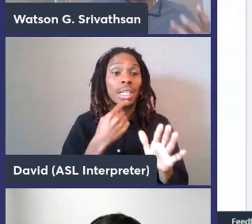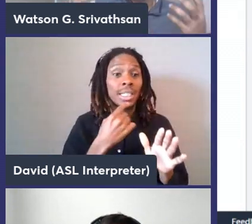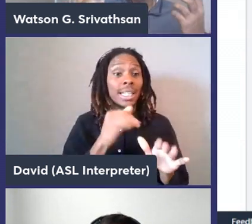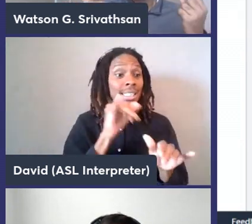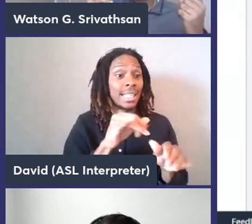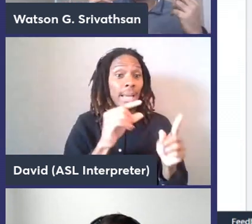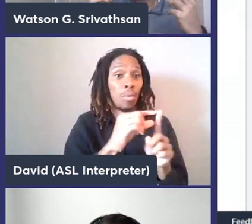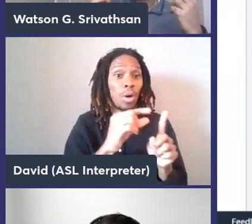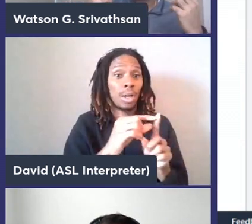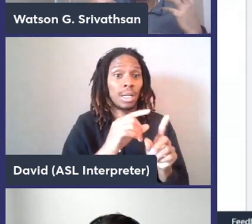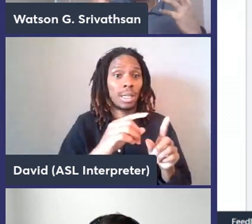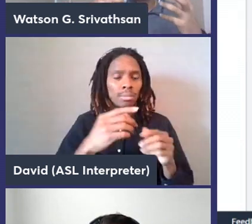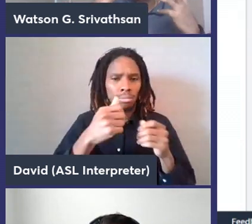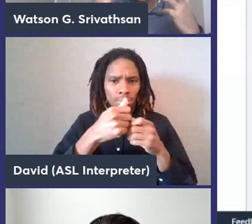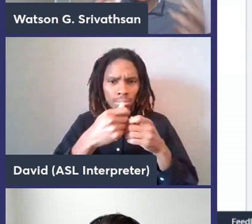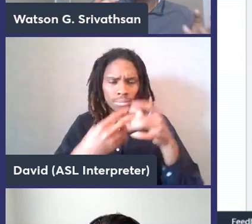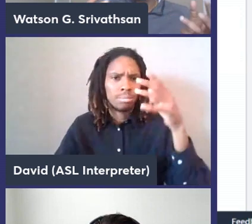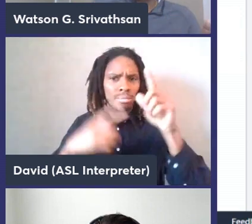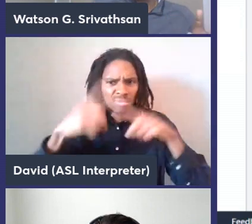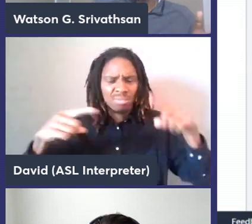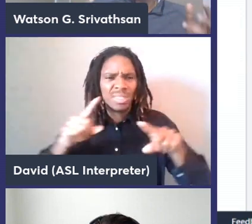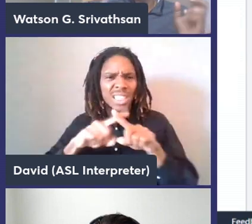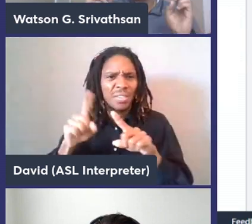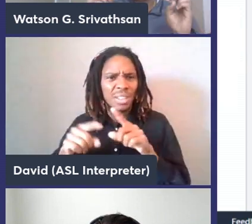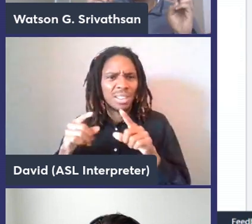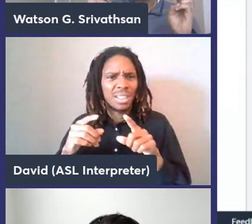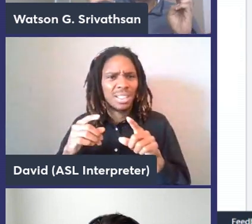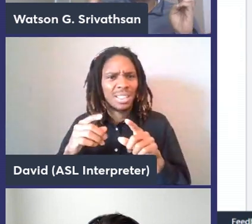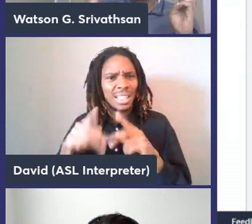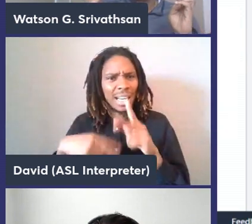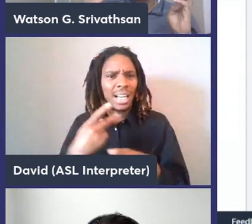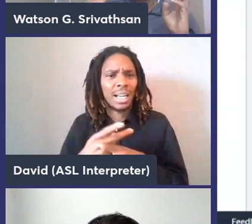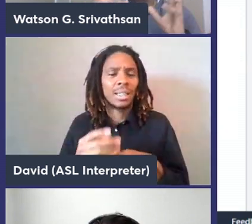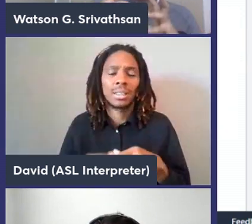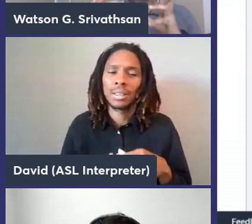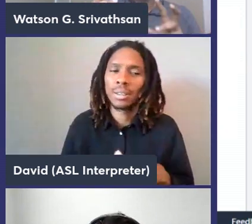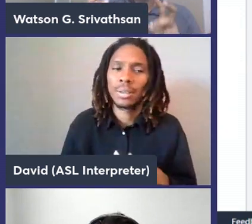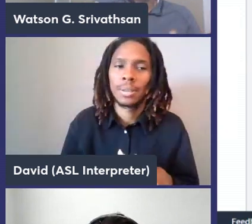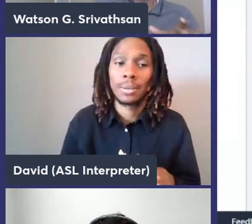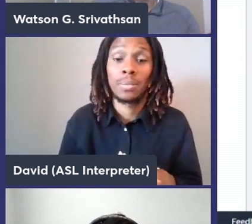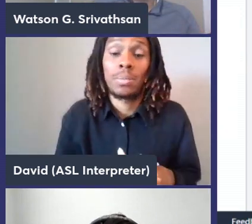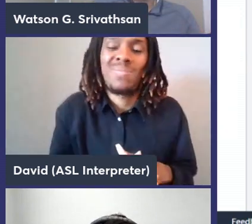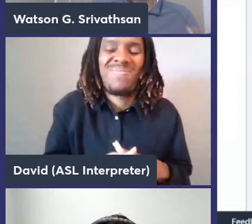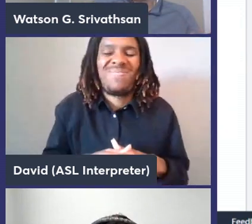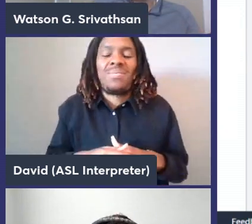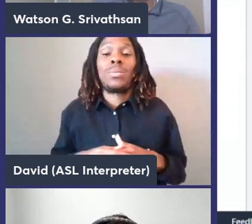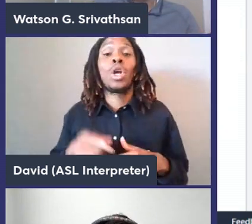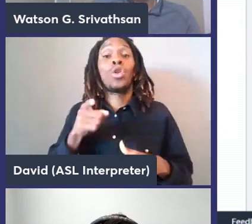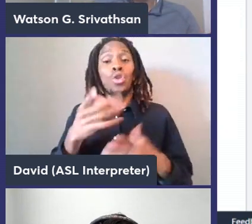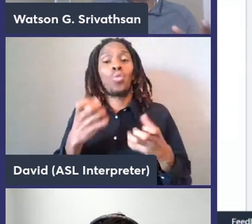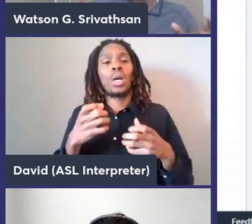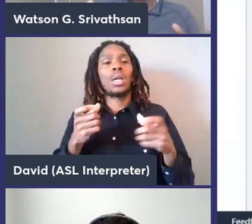and words like named entities, you wanna be able to control the translation,